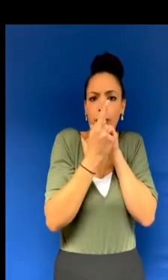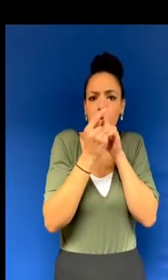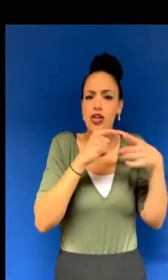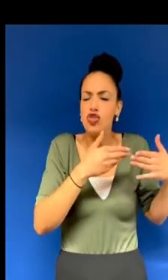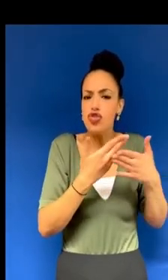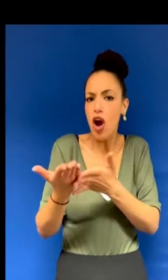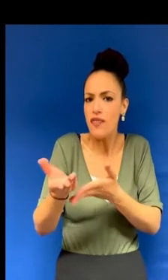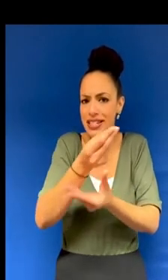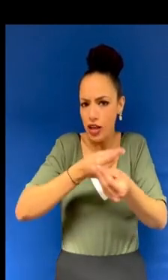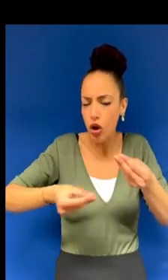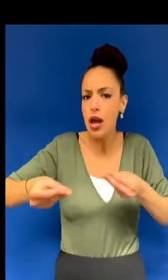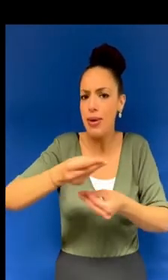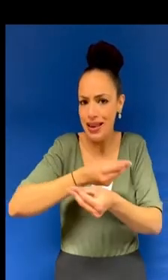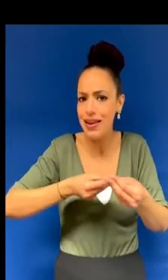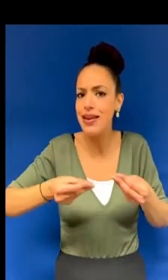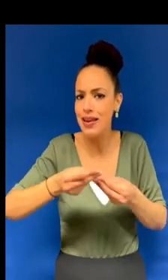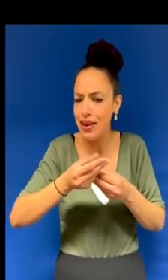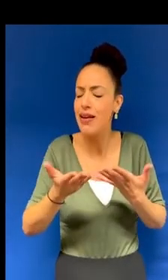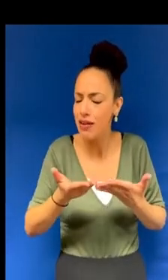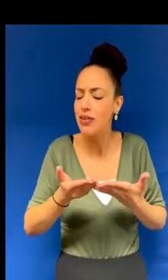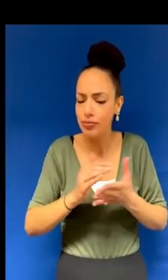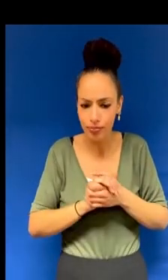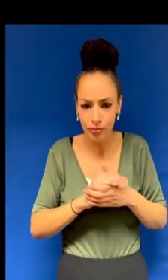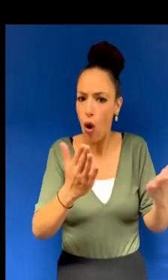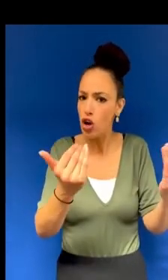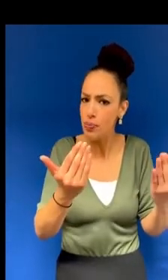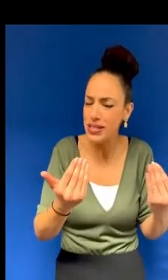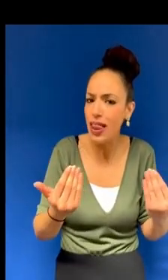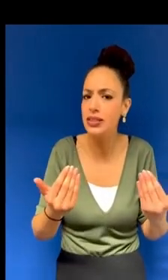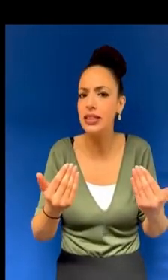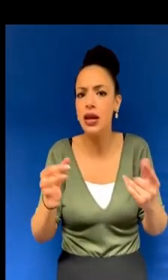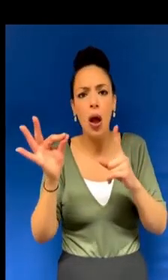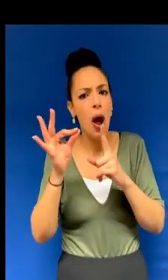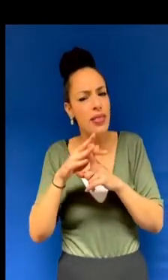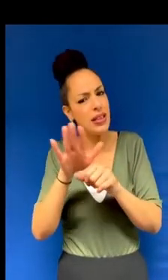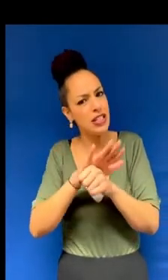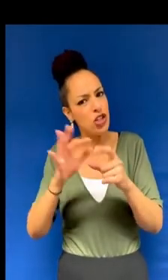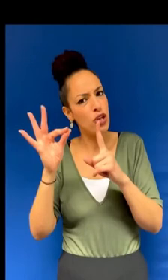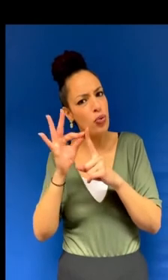to self-isolate. Or it's jobs where it's very forward-facing roles. They are the brunt of the